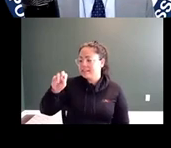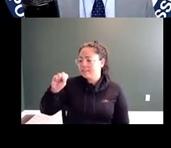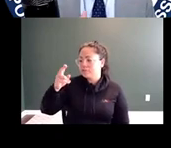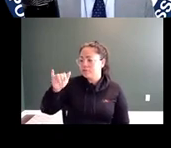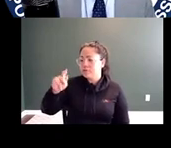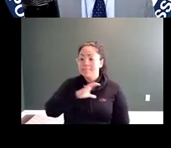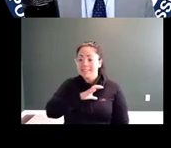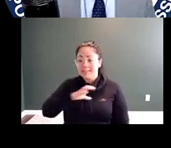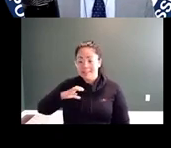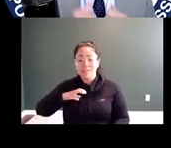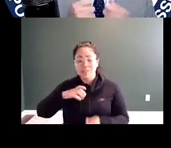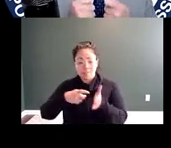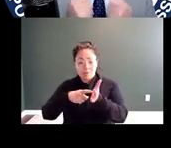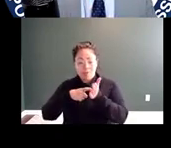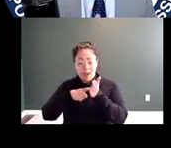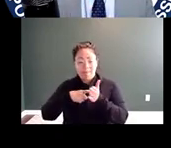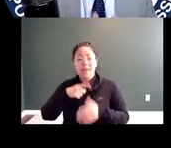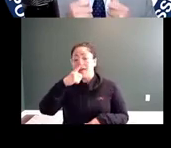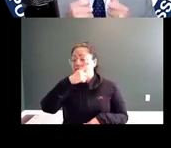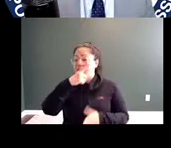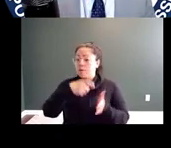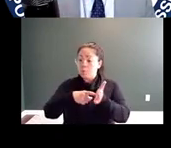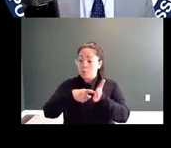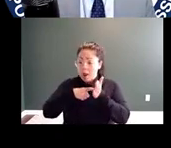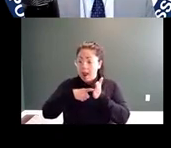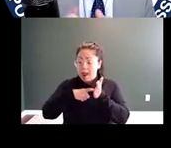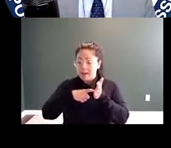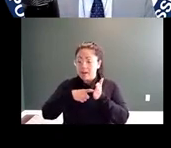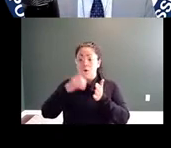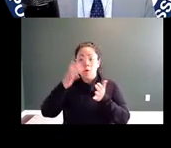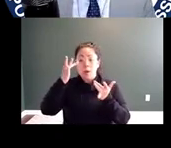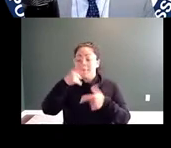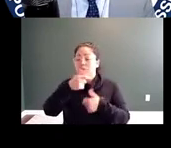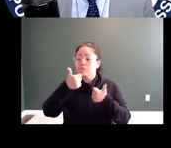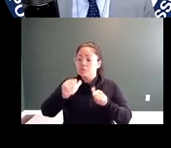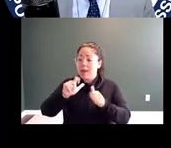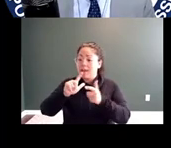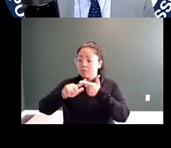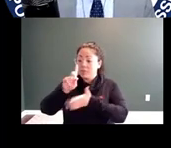because they are attempting to discriminate against a certain national origin group,